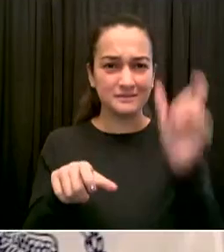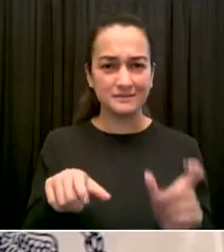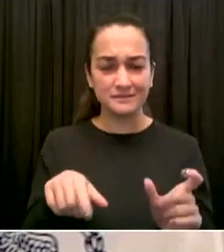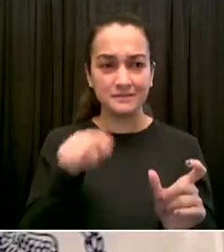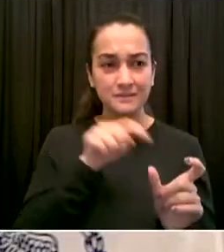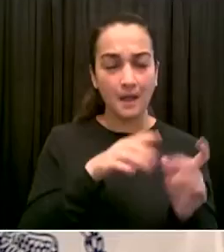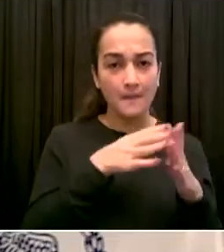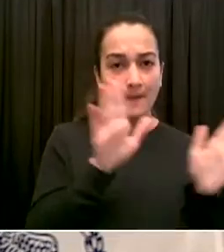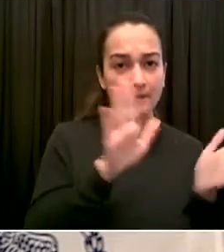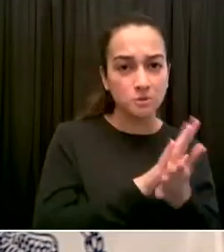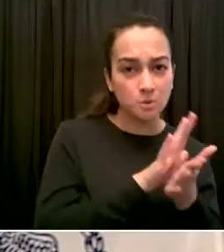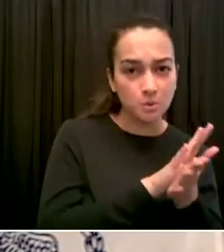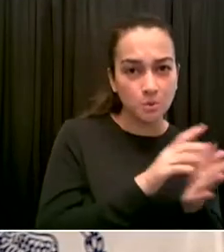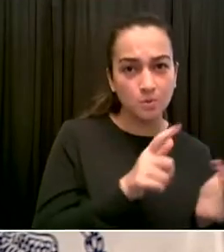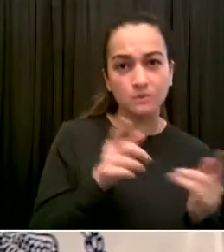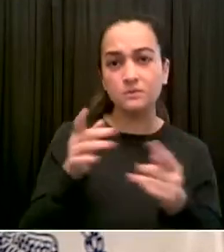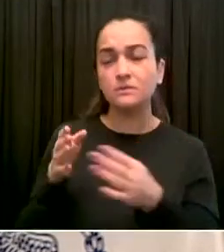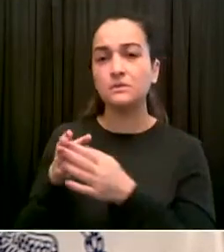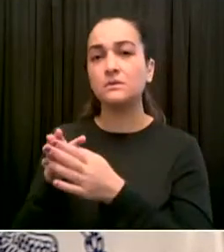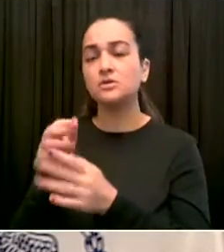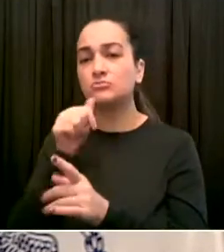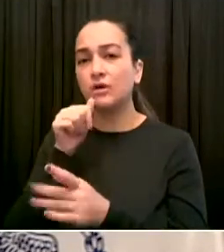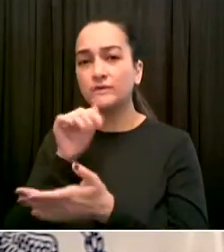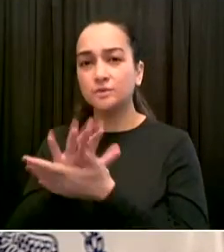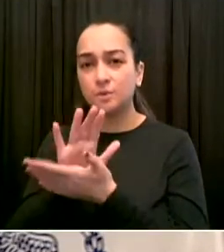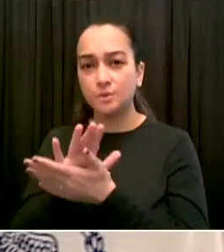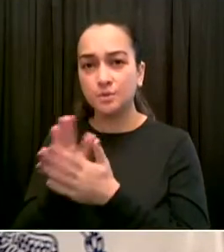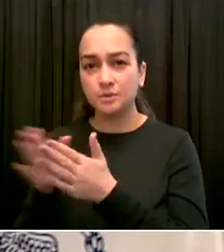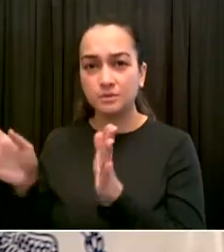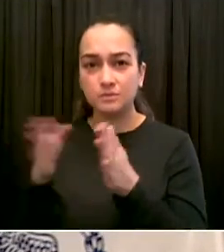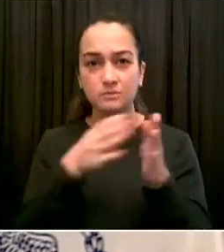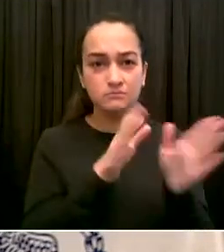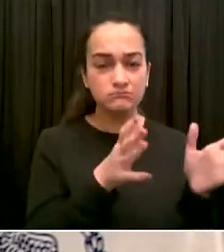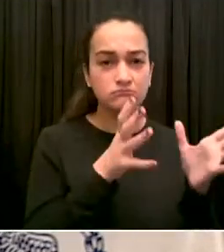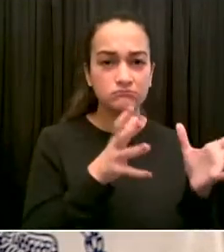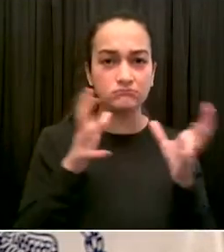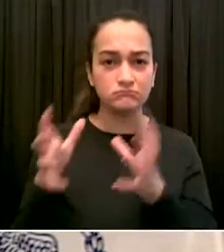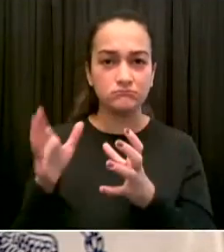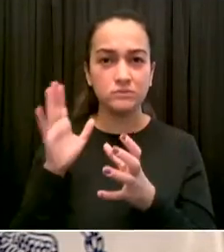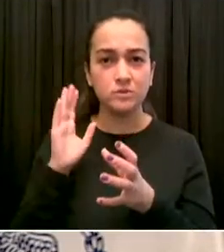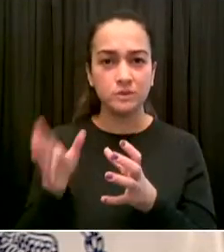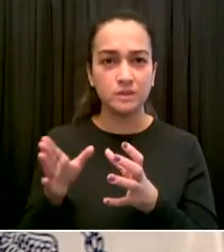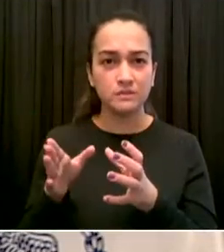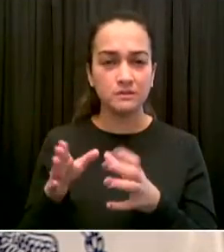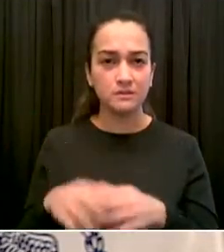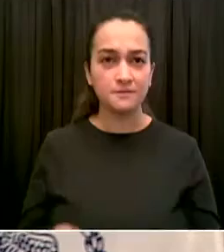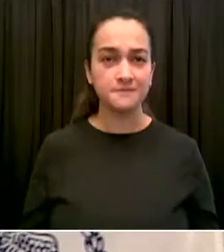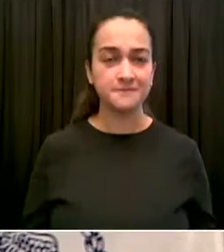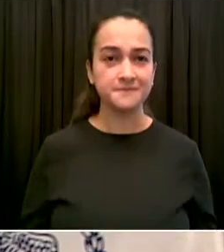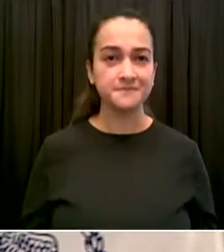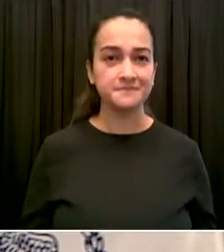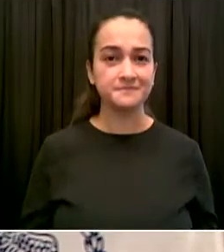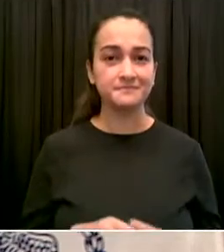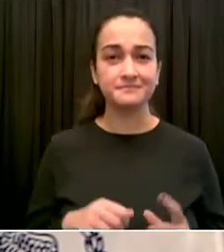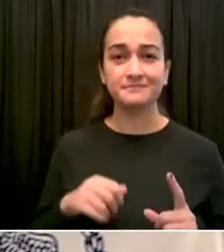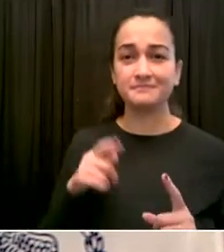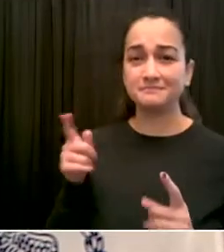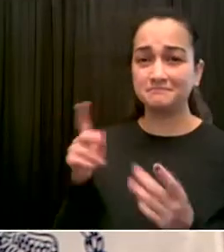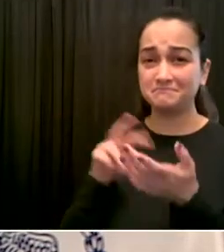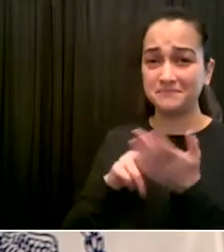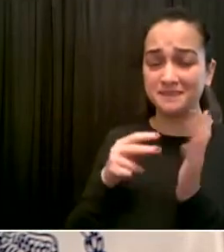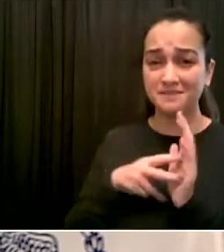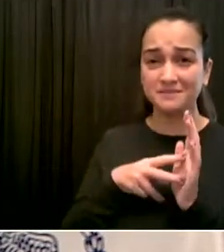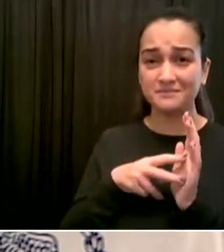OF CLASSROOM CLOSURES.